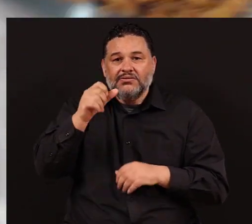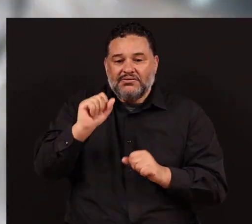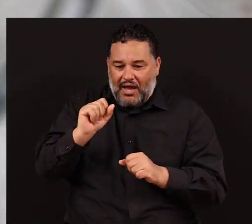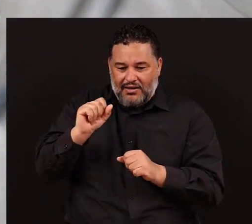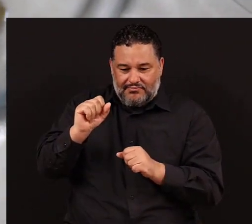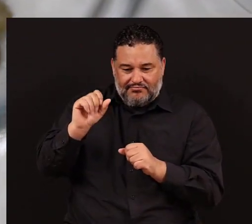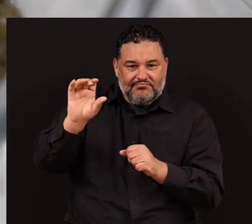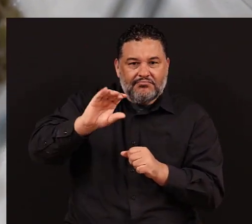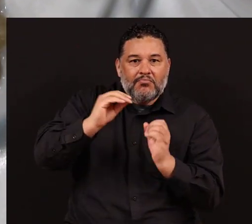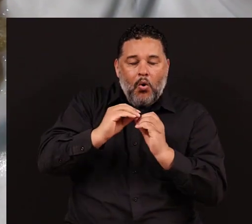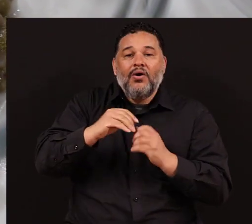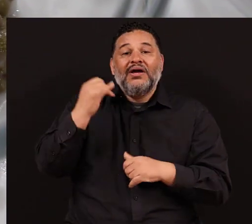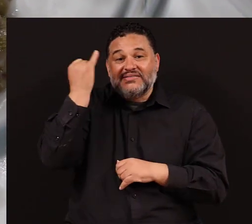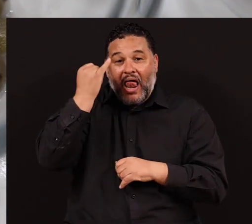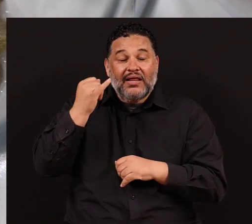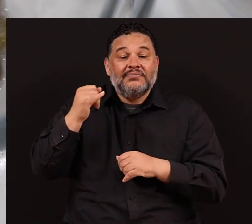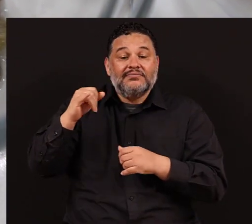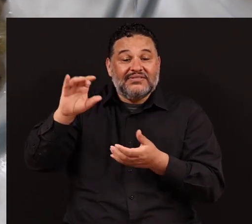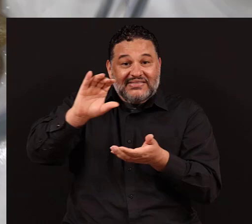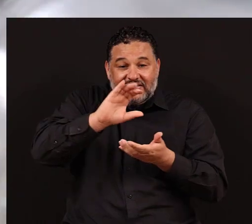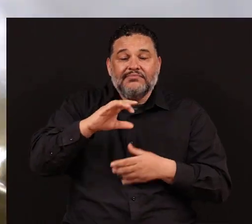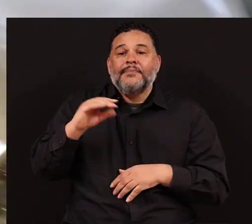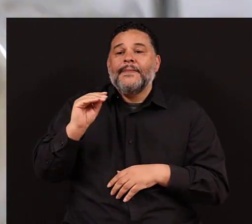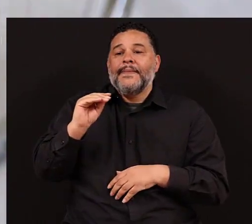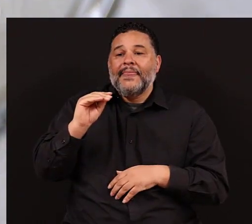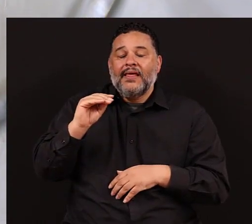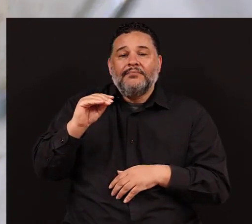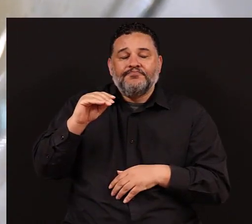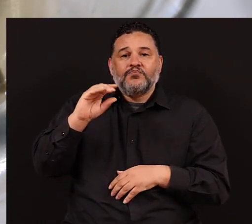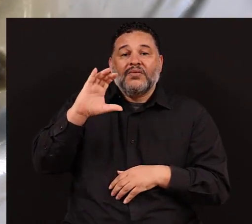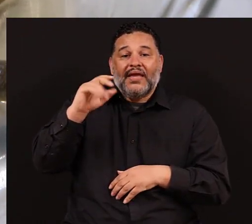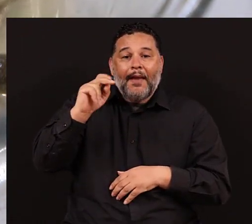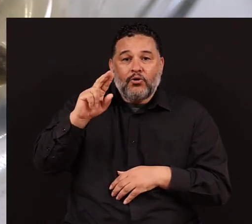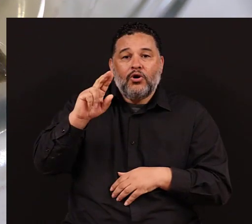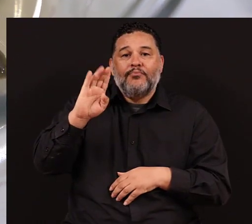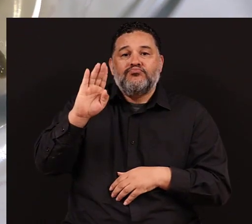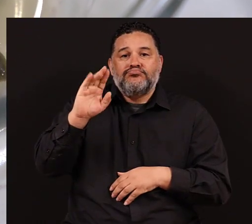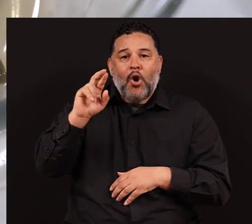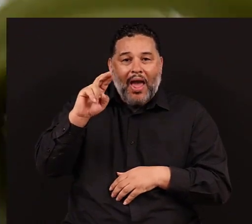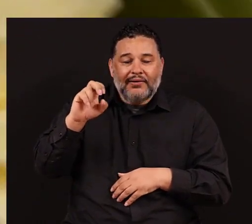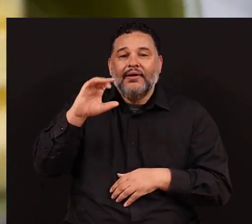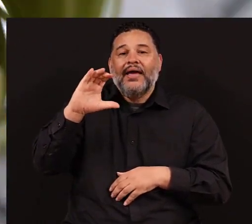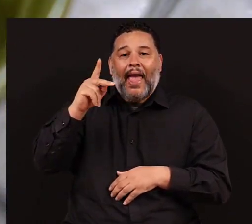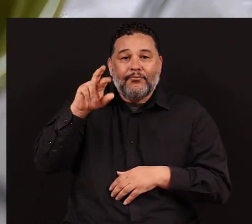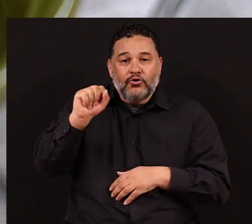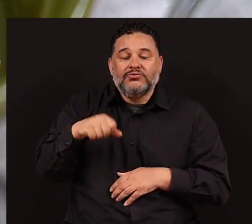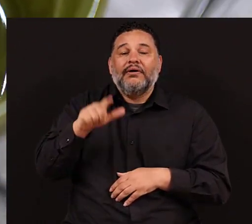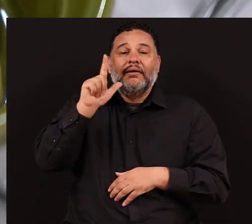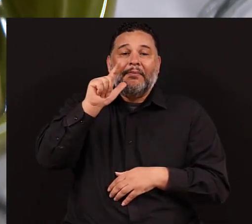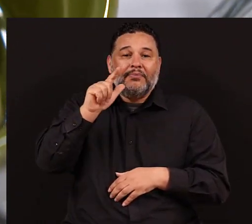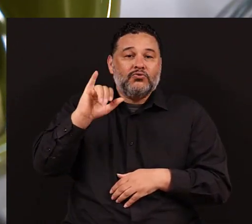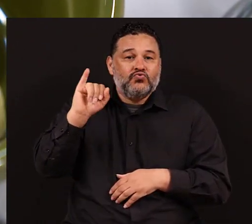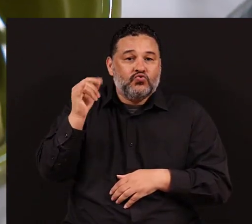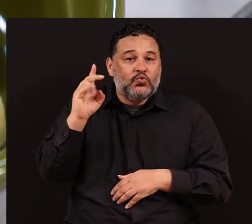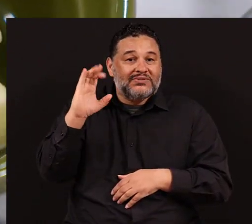Then for the sauce will be caper brine, capers, lemon juice, and cold butter.